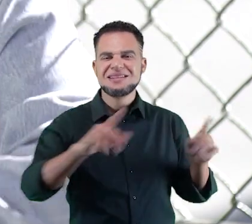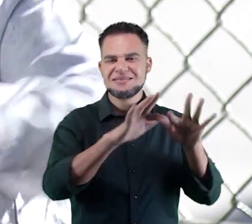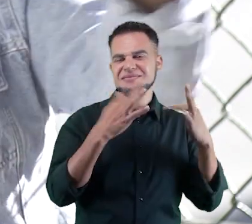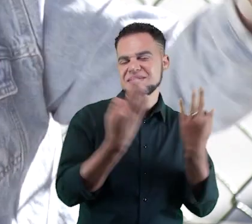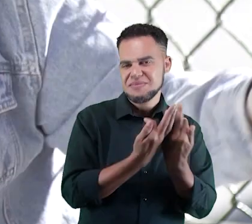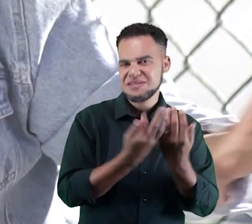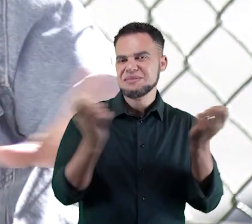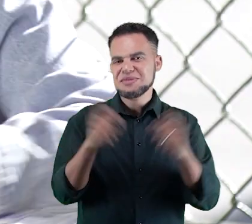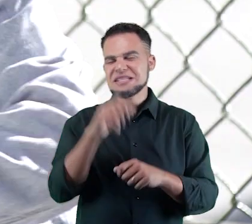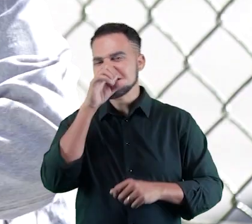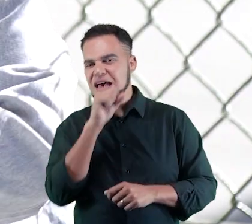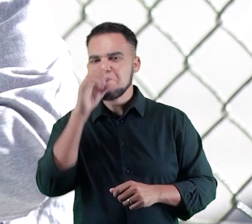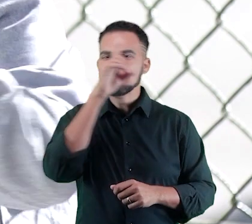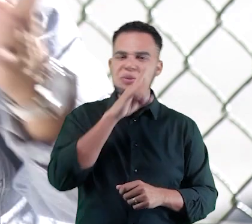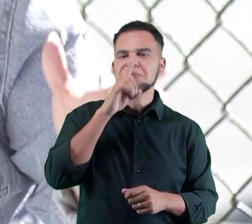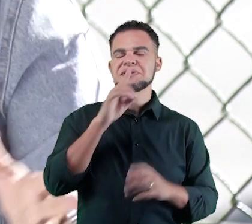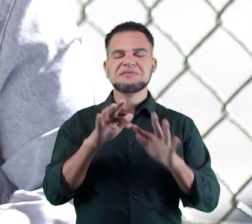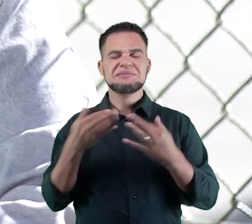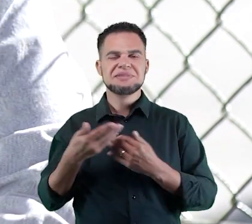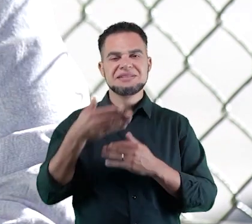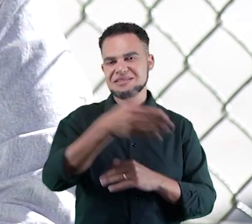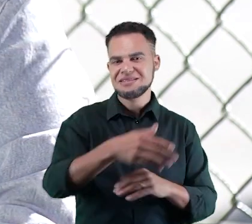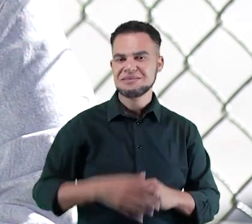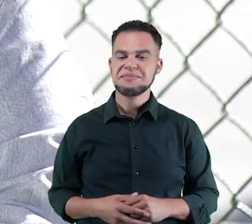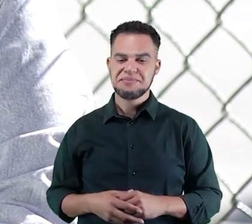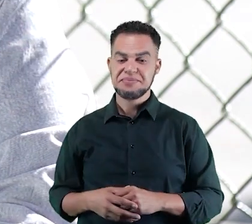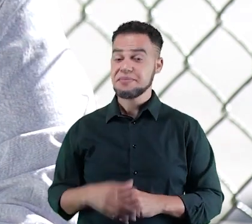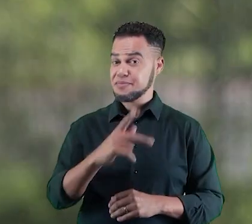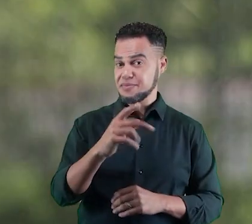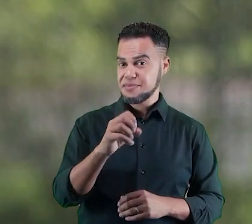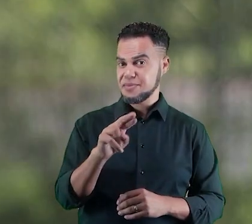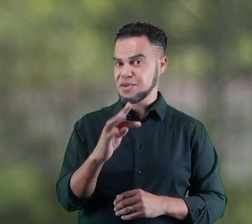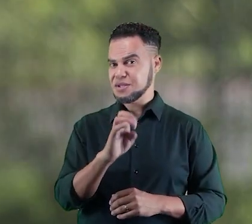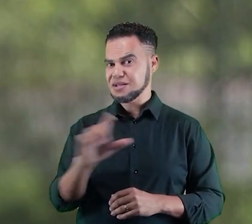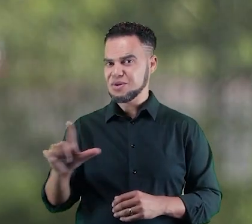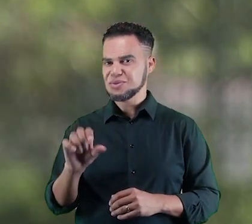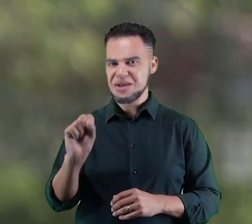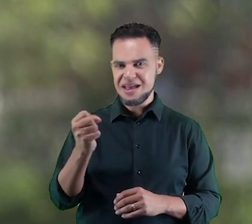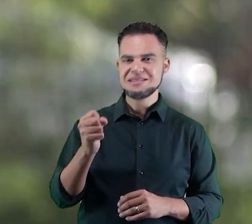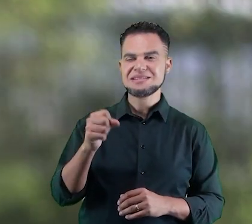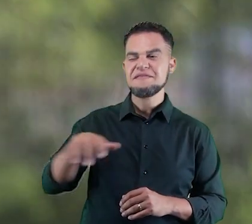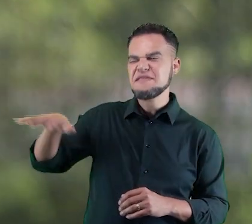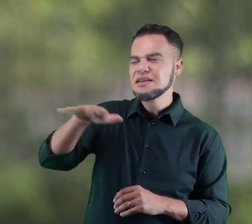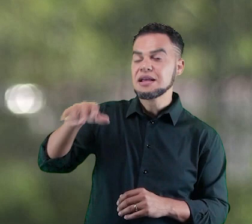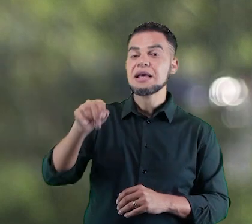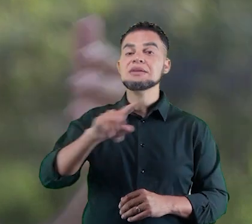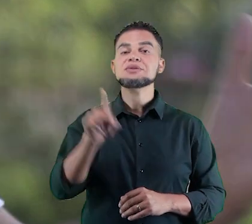there was a barbecue grill for families would come to spend the weekends... The Portal d'Oeste, for those who don't know it, it is